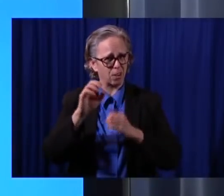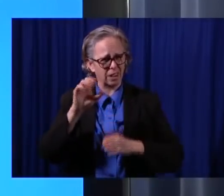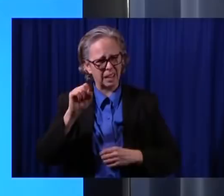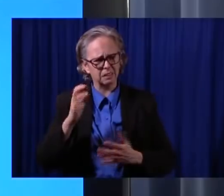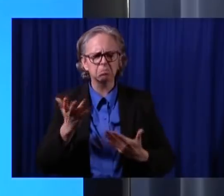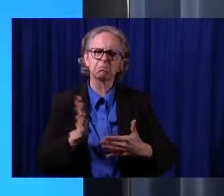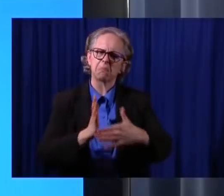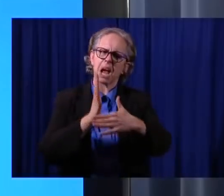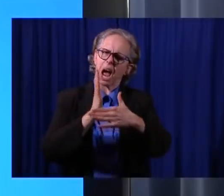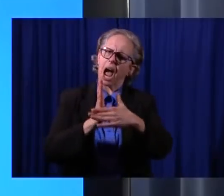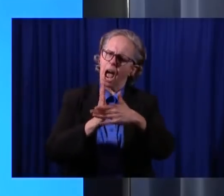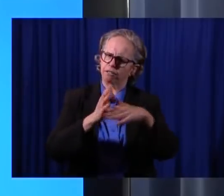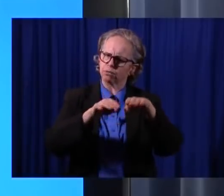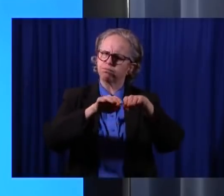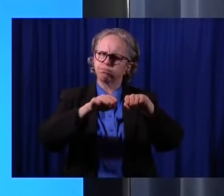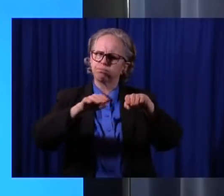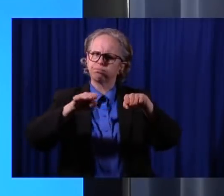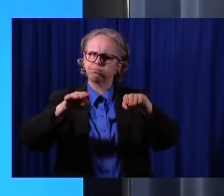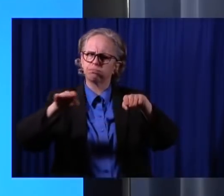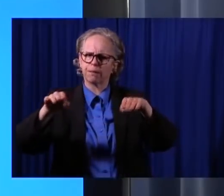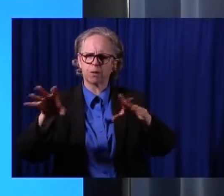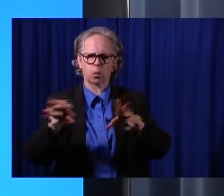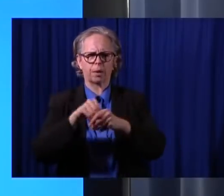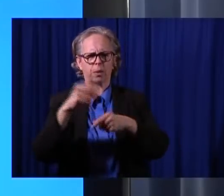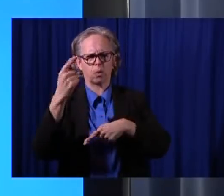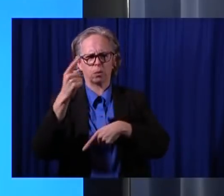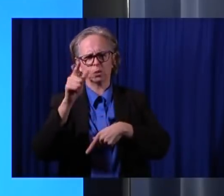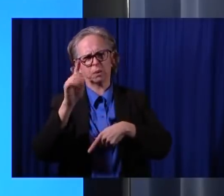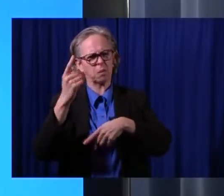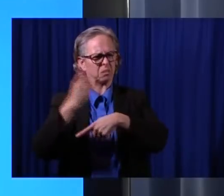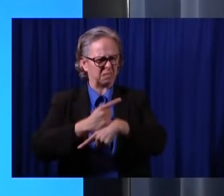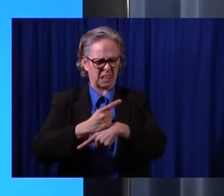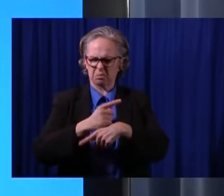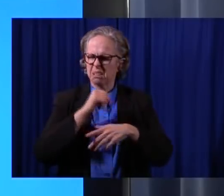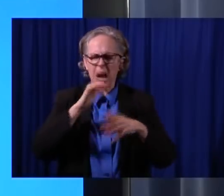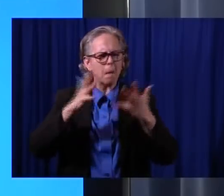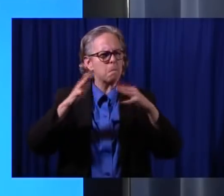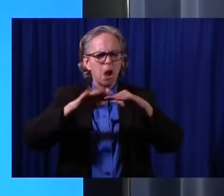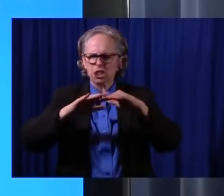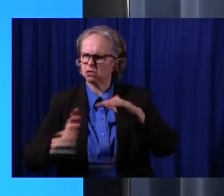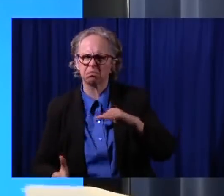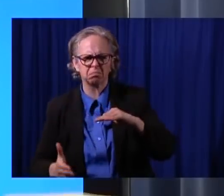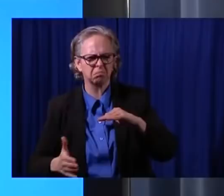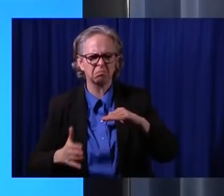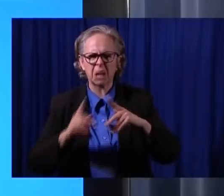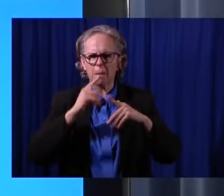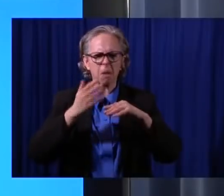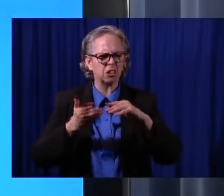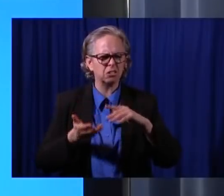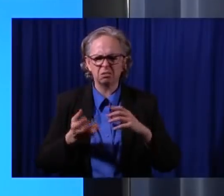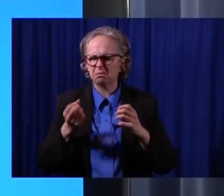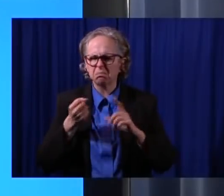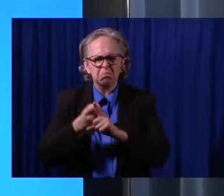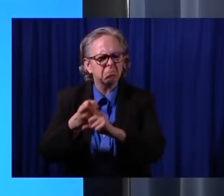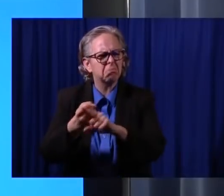TO DO WITH THIS KEY INDICATOR IS SHOW THE TRENDLINES AT 21 SO